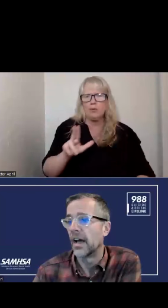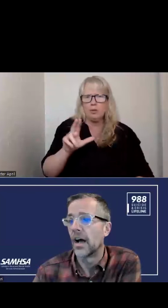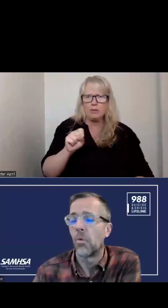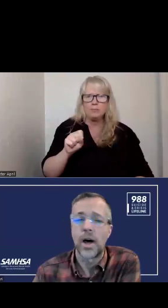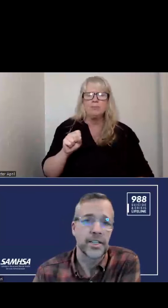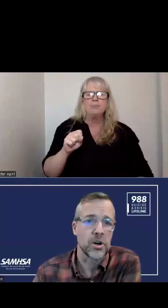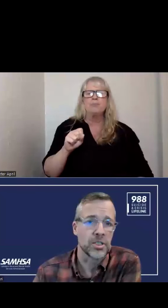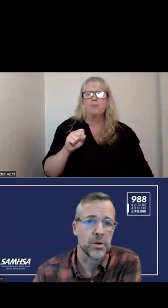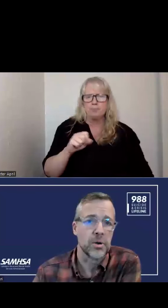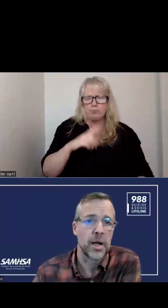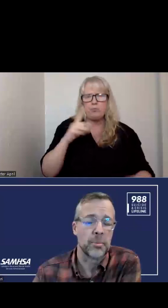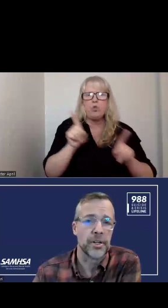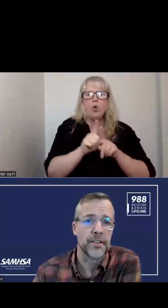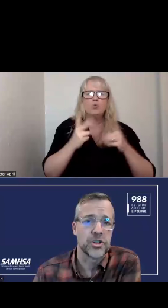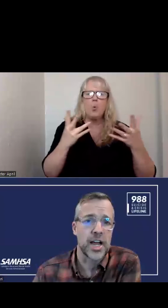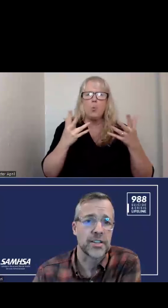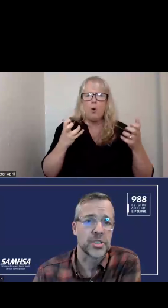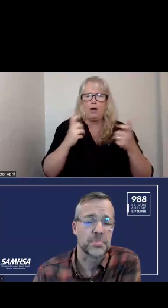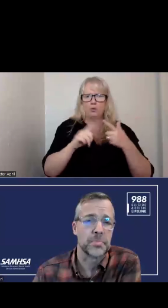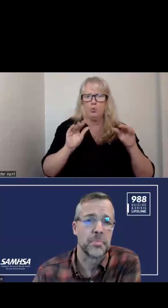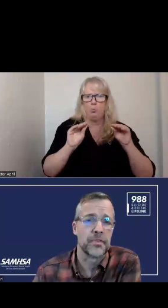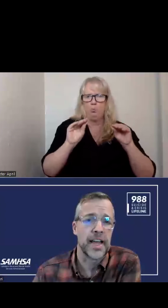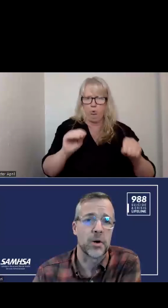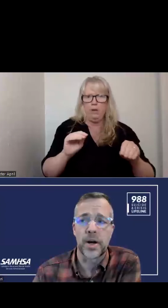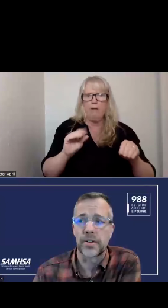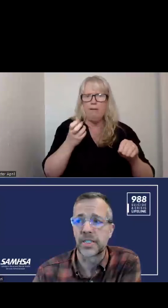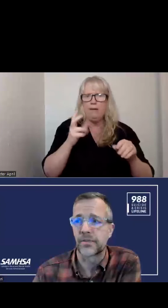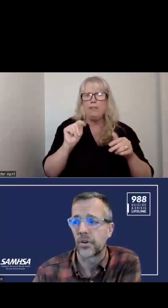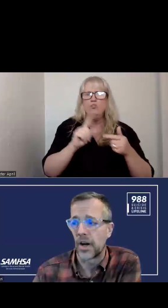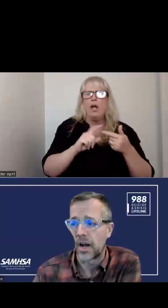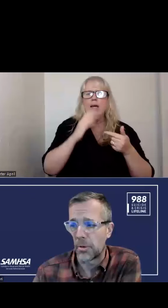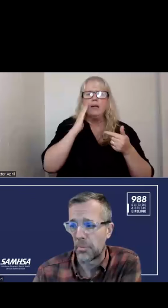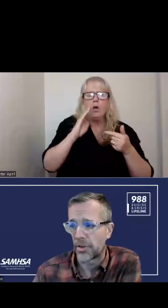I PUT THIS IN THE CHAT, BUT THERE IS AWARENESS FOR THE REPORT